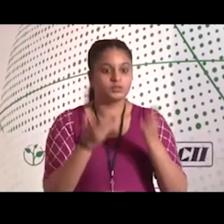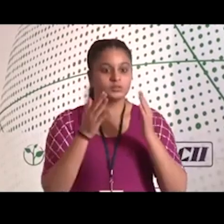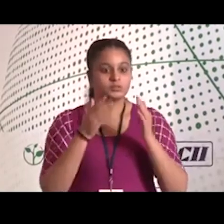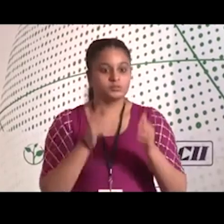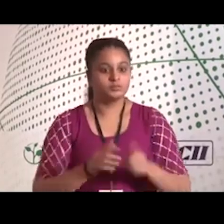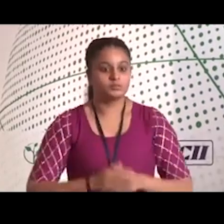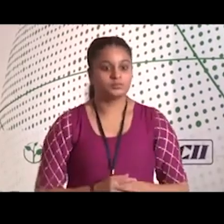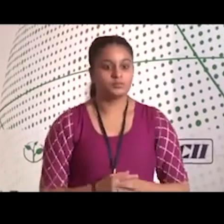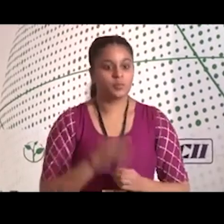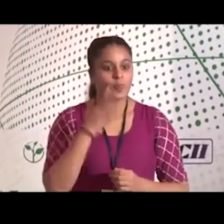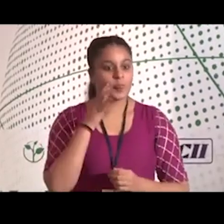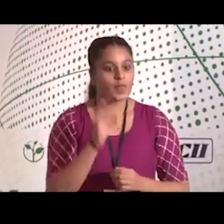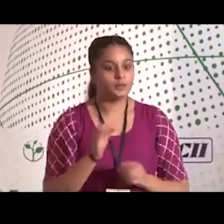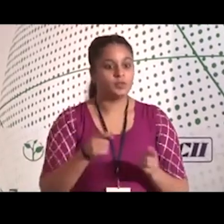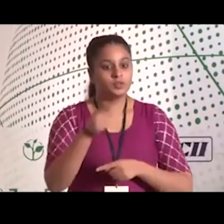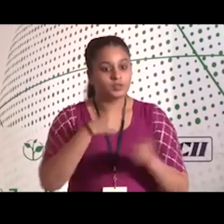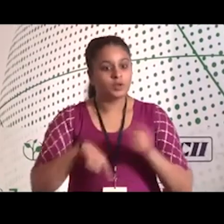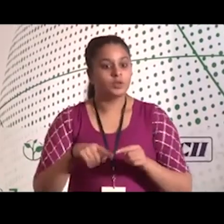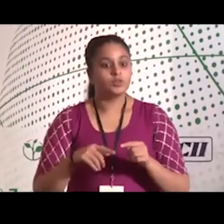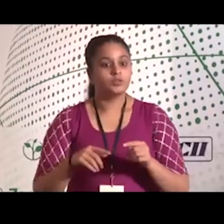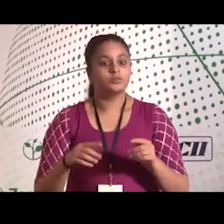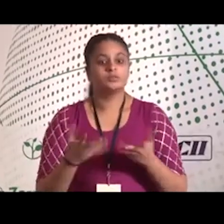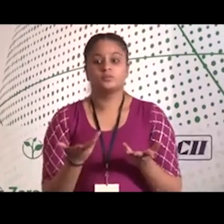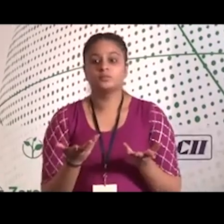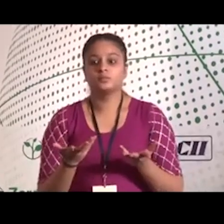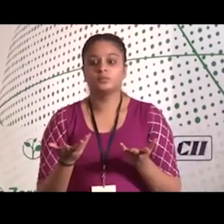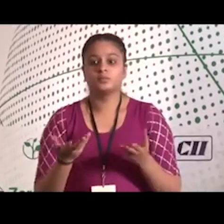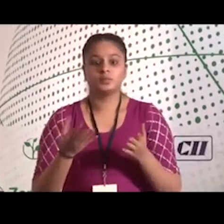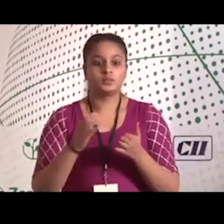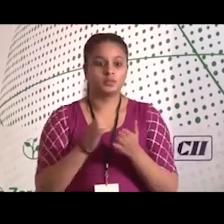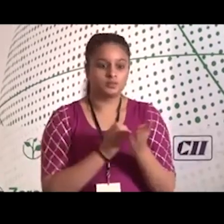and he info introduced the lovely Larsen C